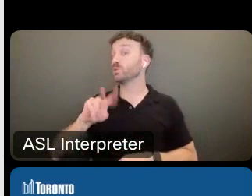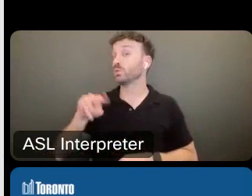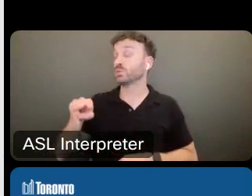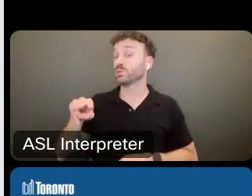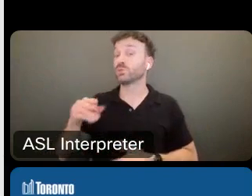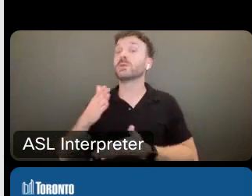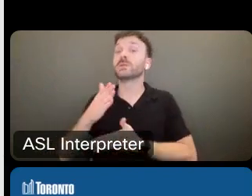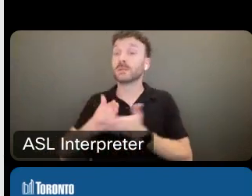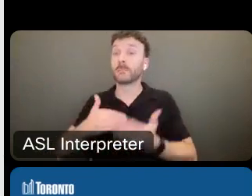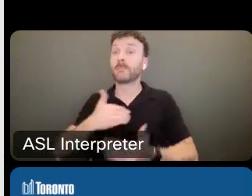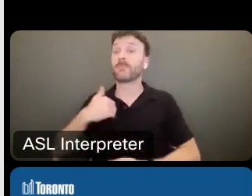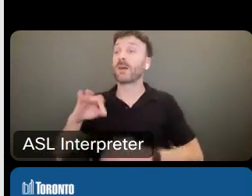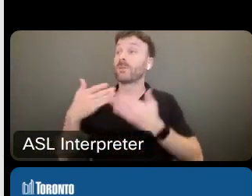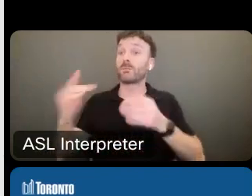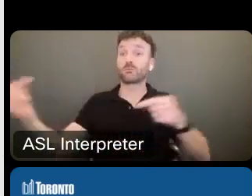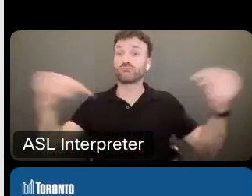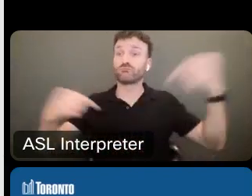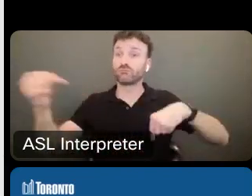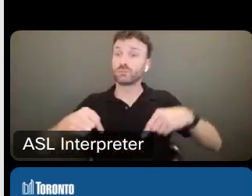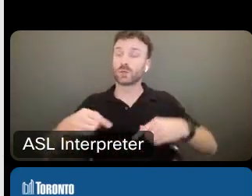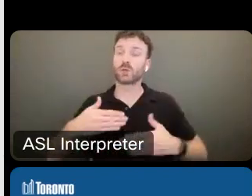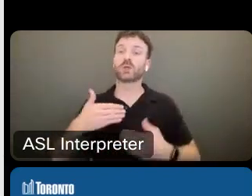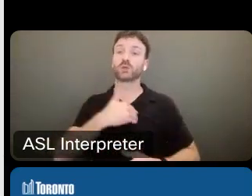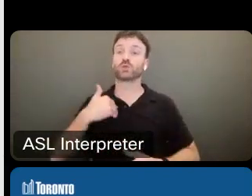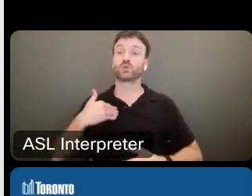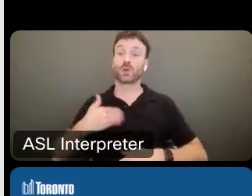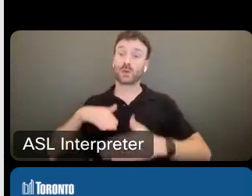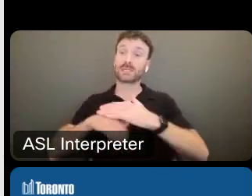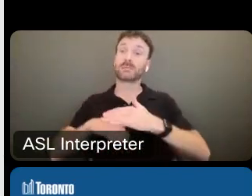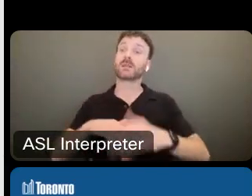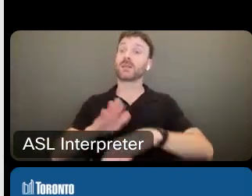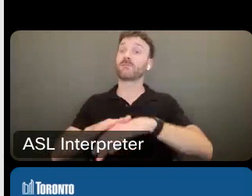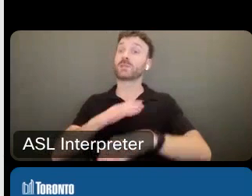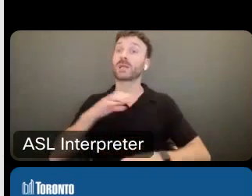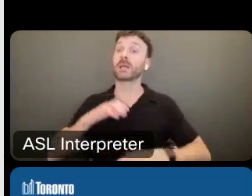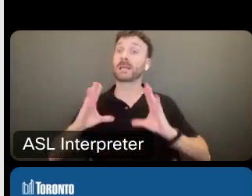came to the Toronto Accessibility Advisory Committee meeting to highlight the challenges